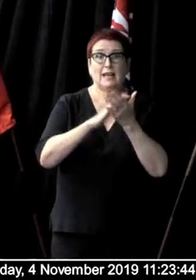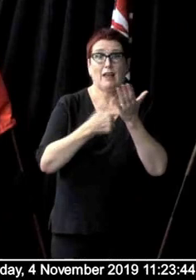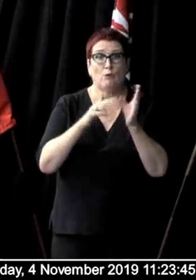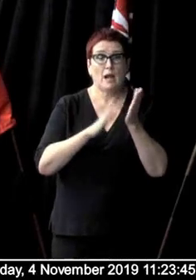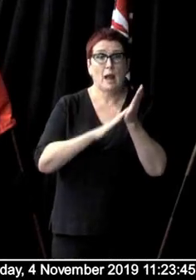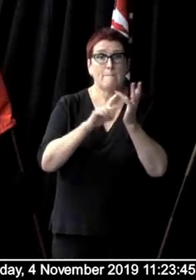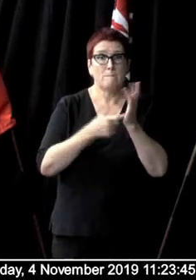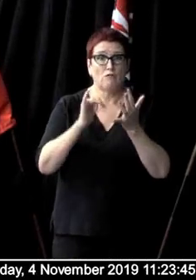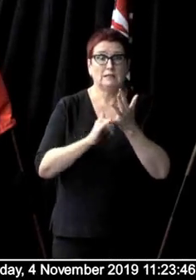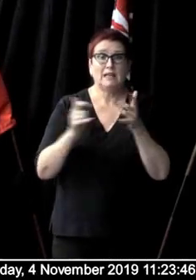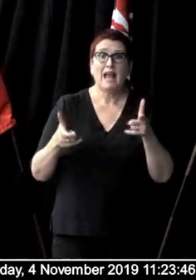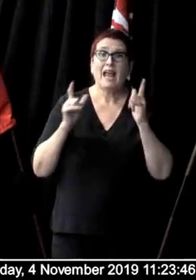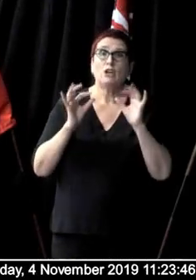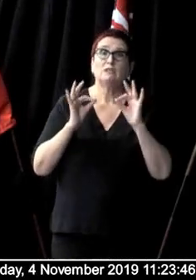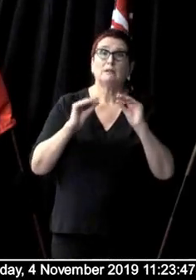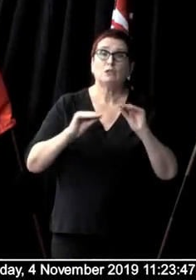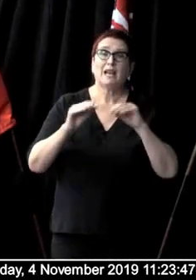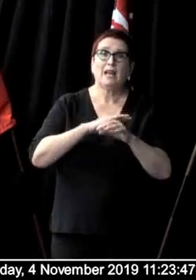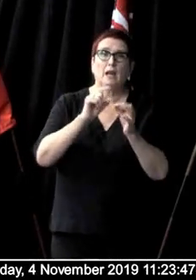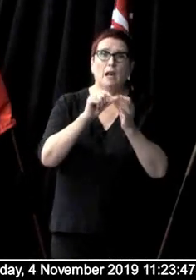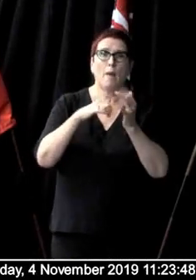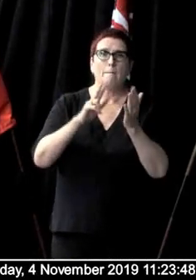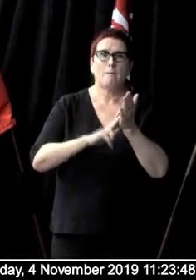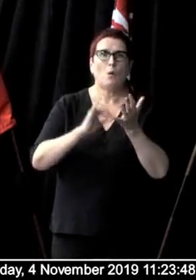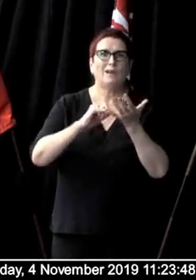Head of Special Education Services at Bowen State High School.